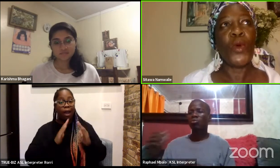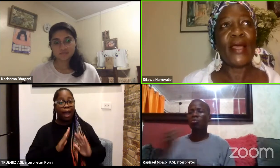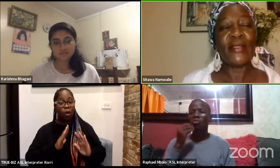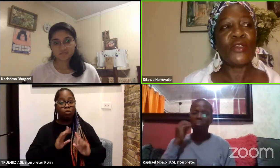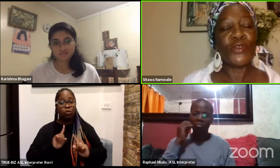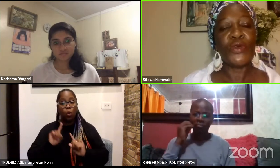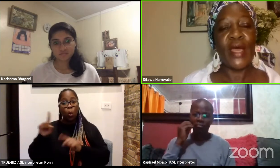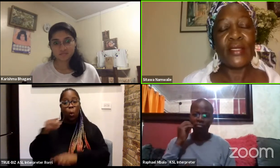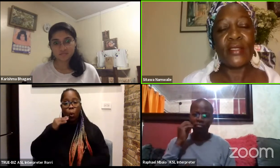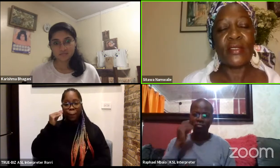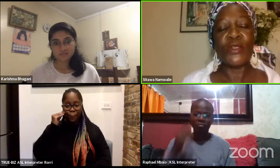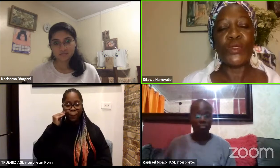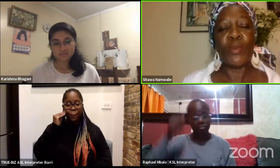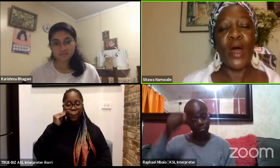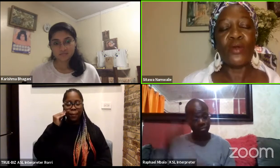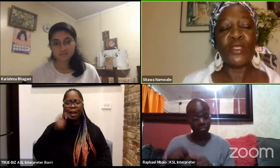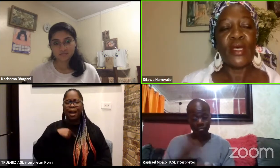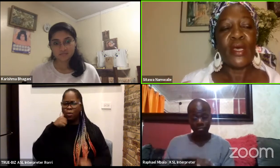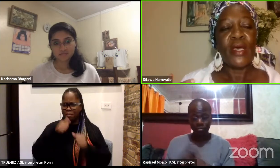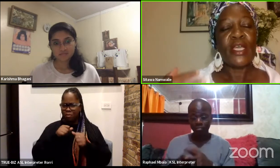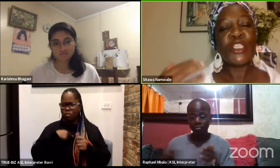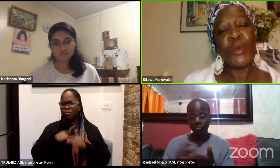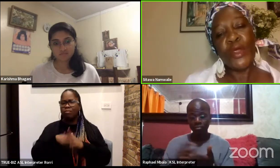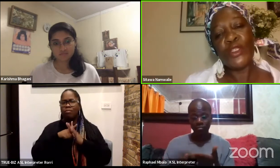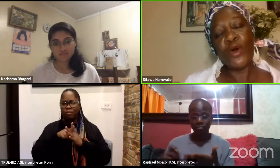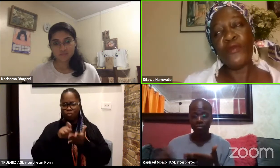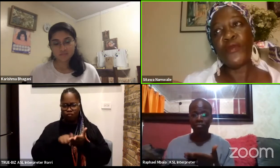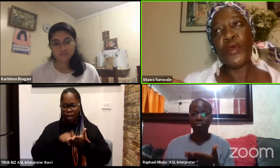when I set off to write it was about the experience of,